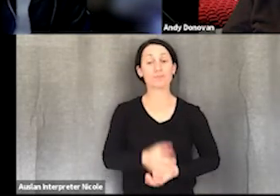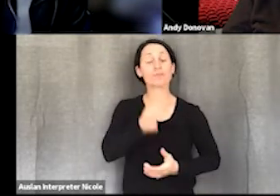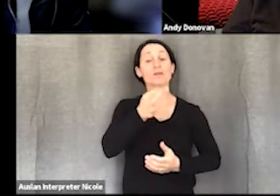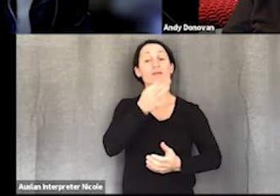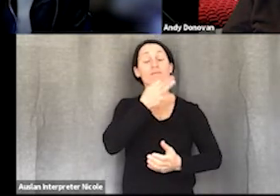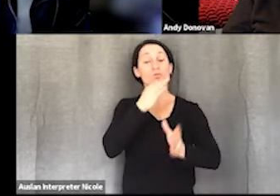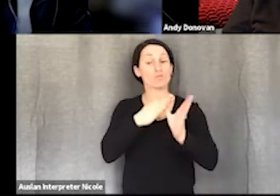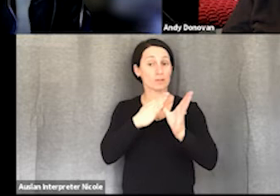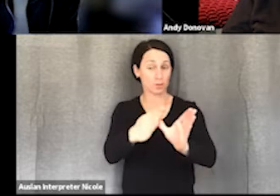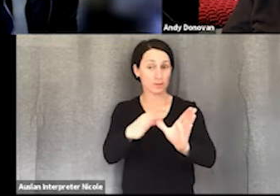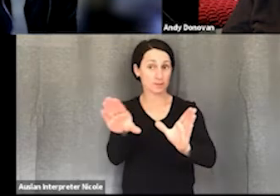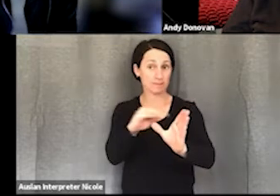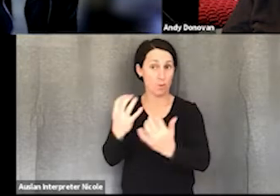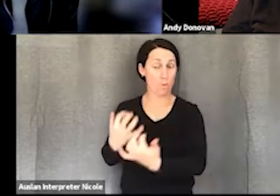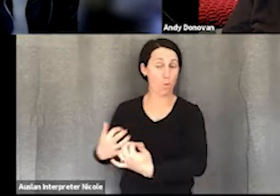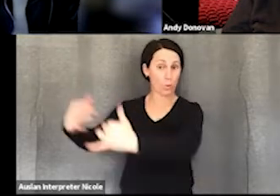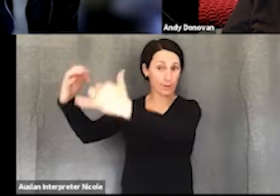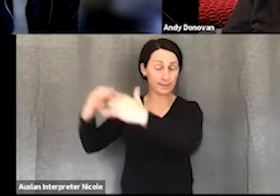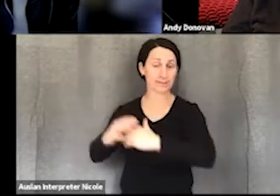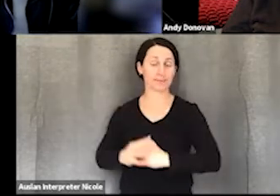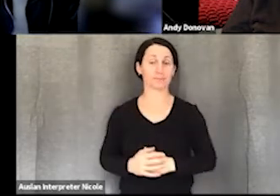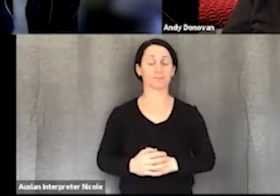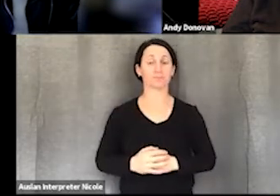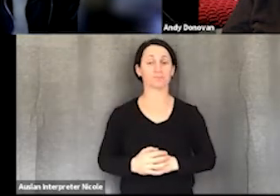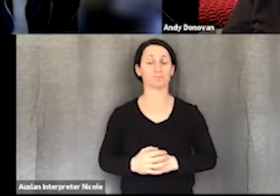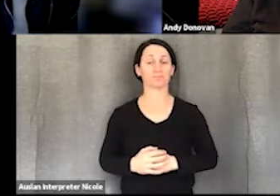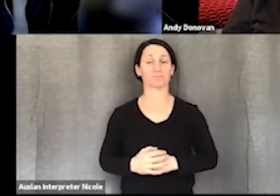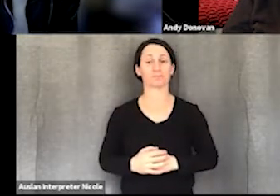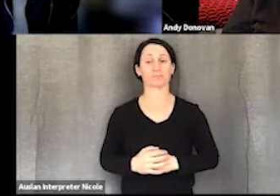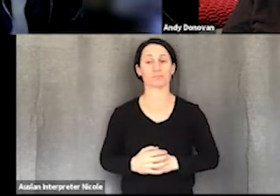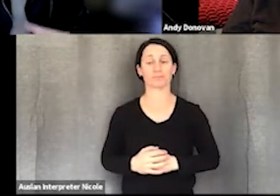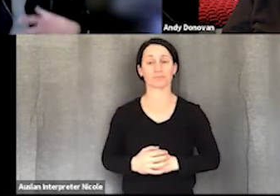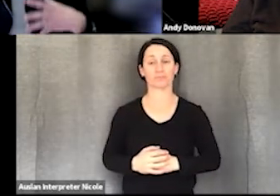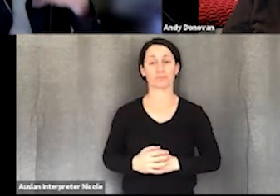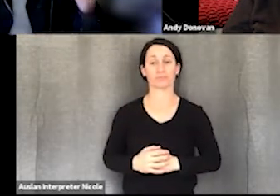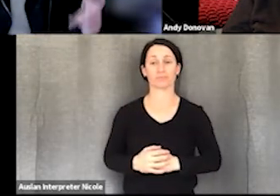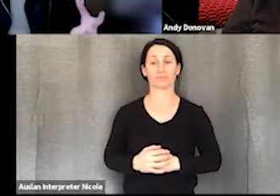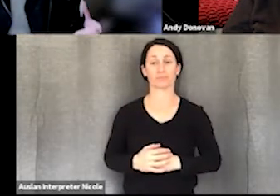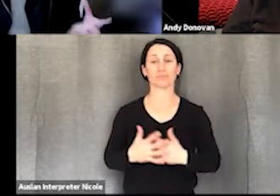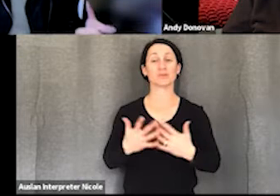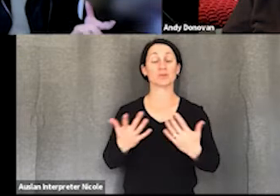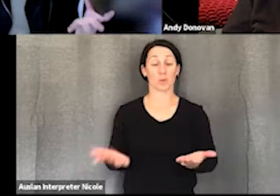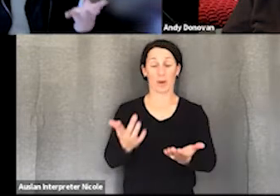that have come through in the qualitative data which shows basically how a cancellation is handled is a